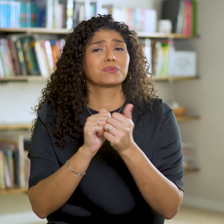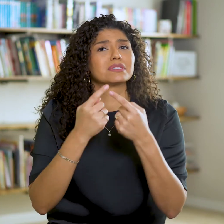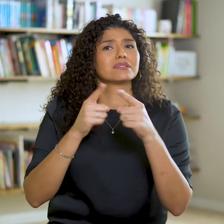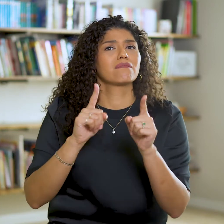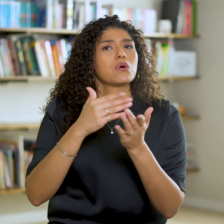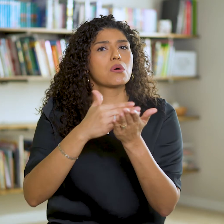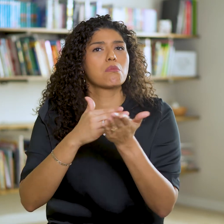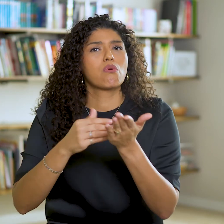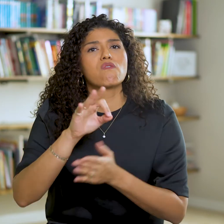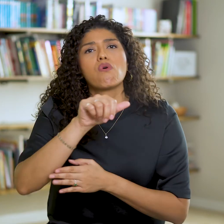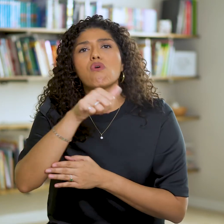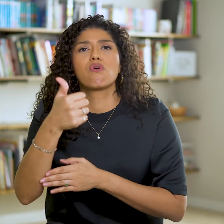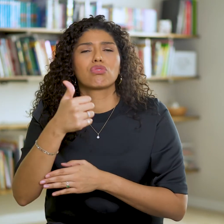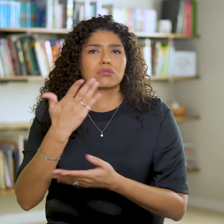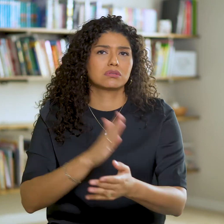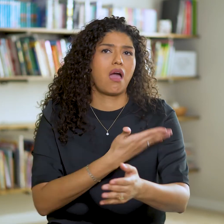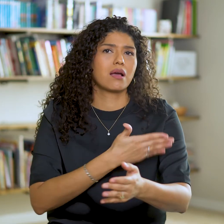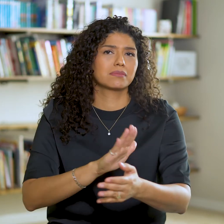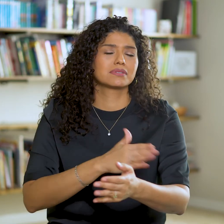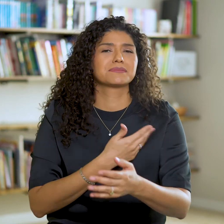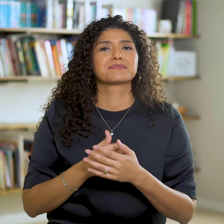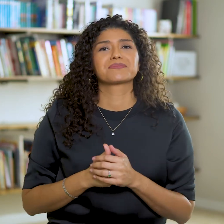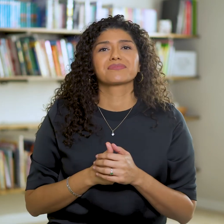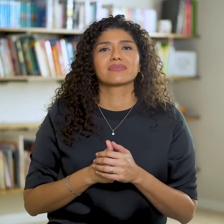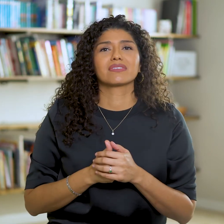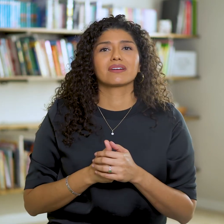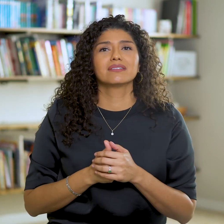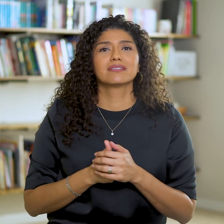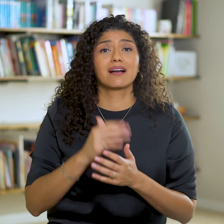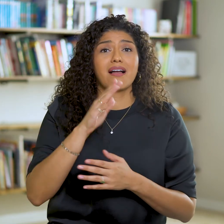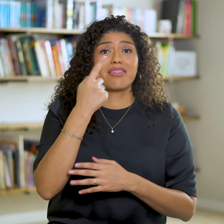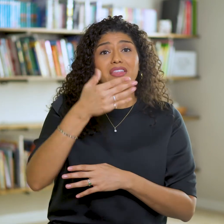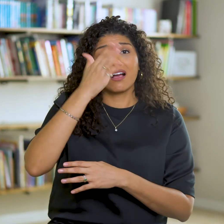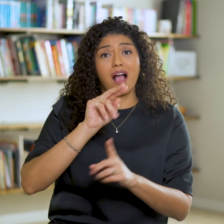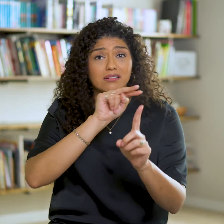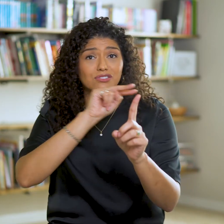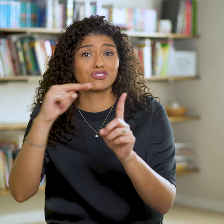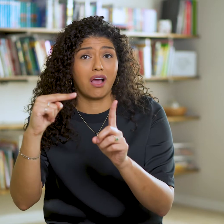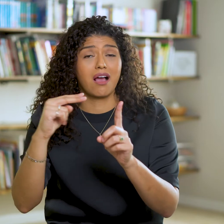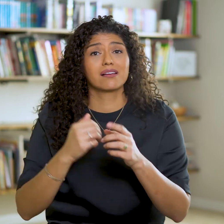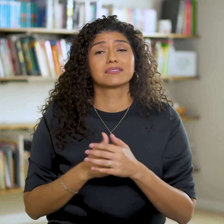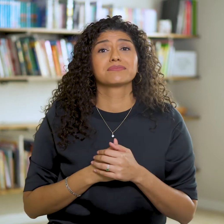that’s a remix of other psalms. The God Shot: